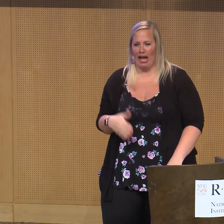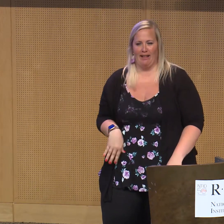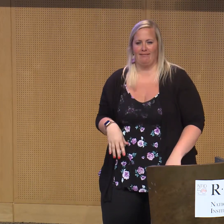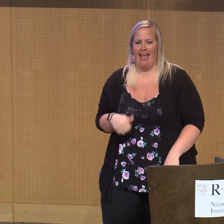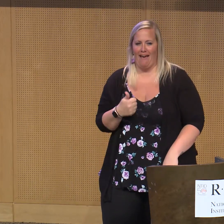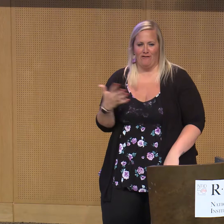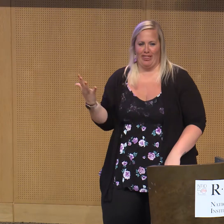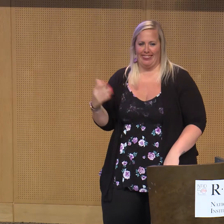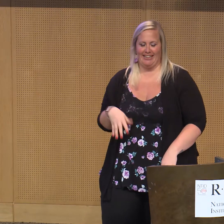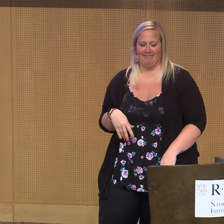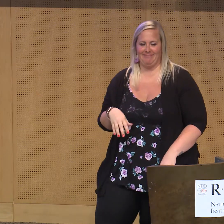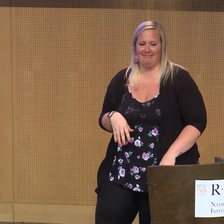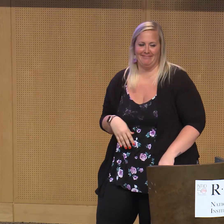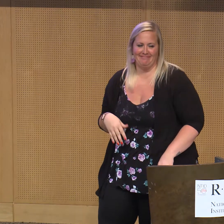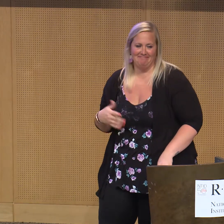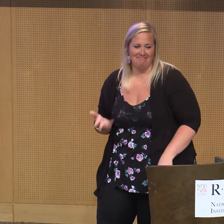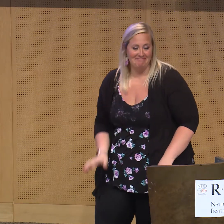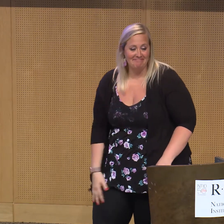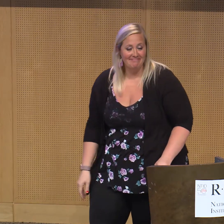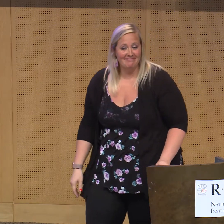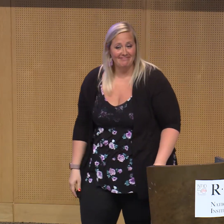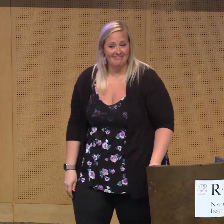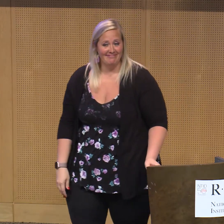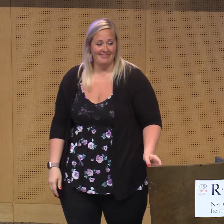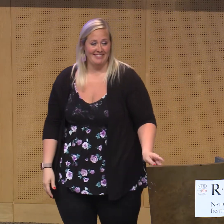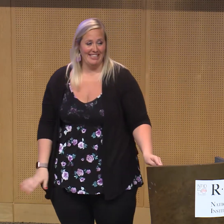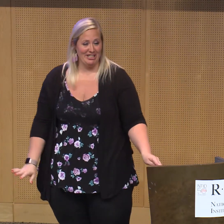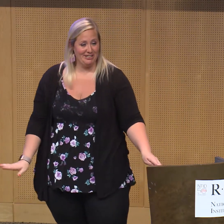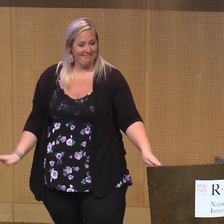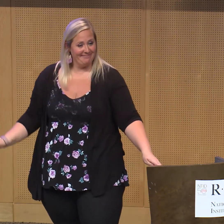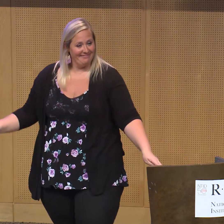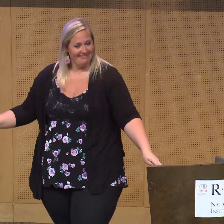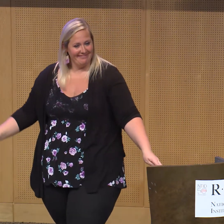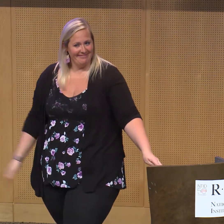Bad or good, everything happens for a reason.